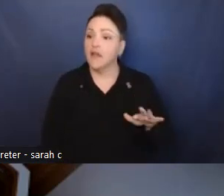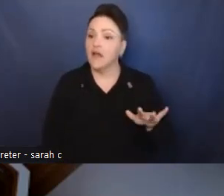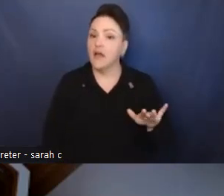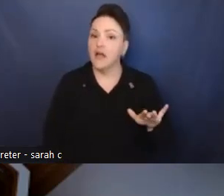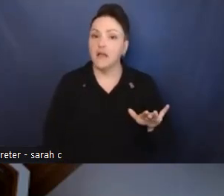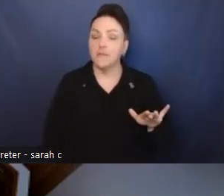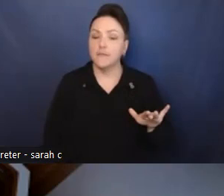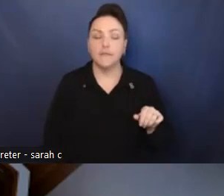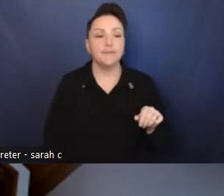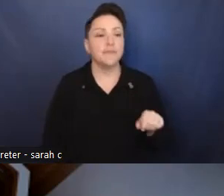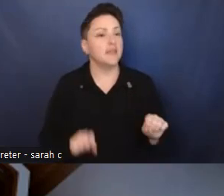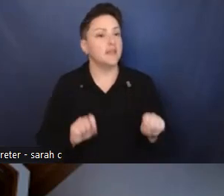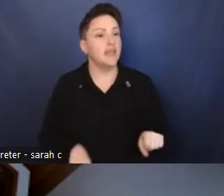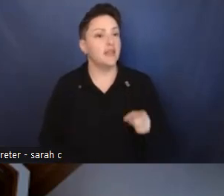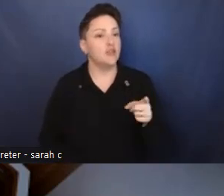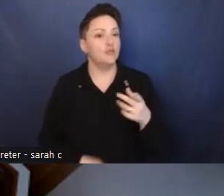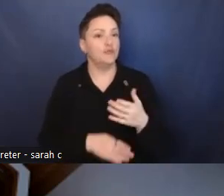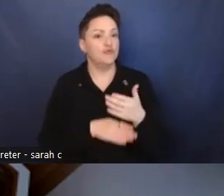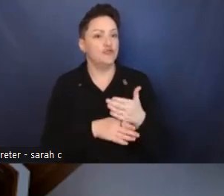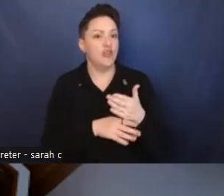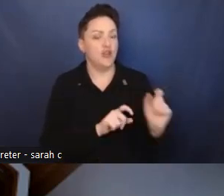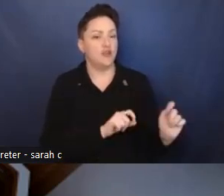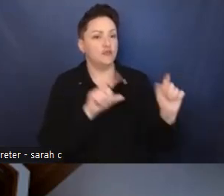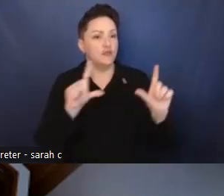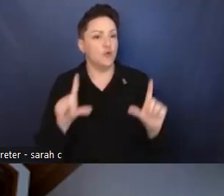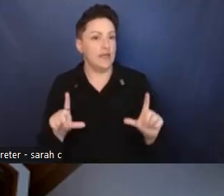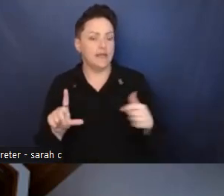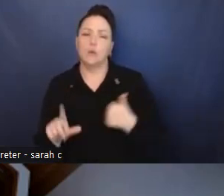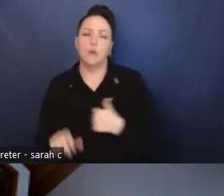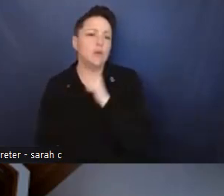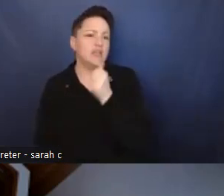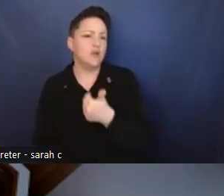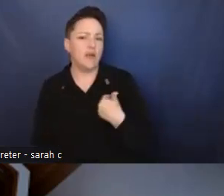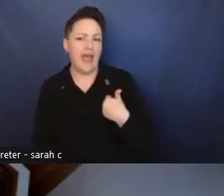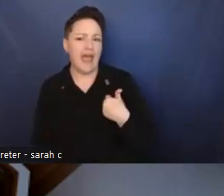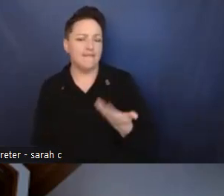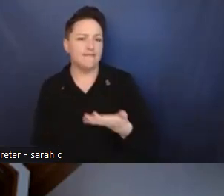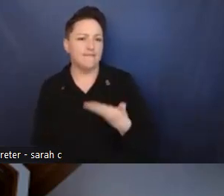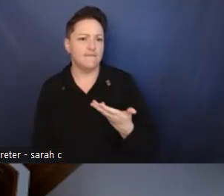to share your screen? Or we don't have? It should have a share at the bottom.